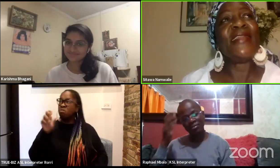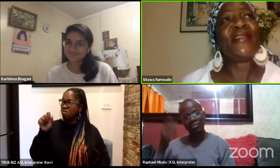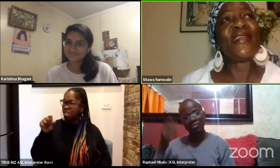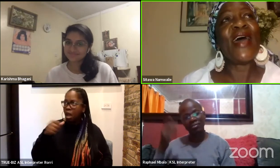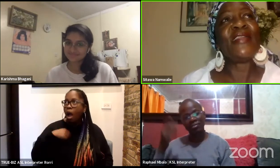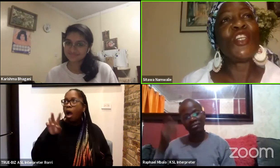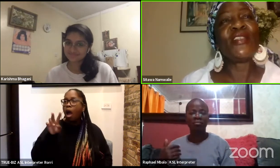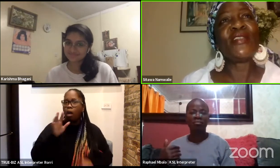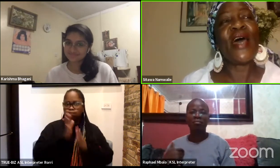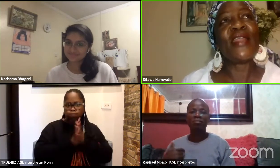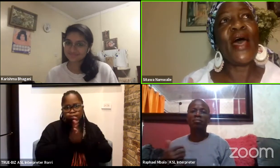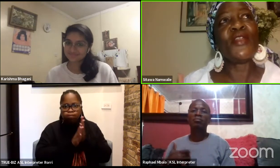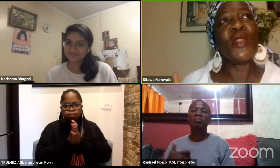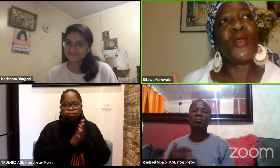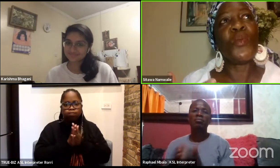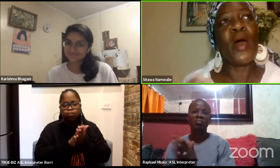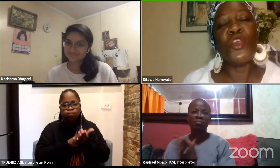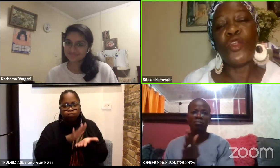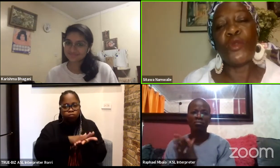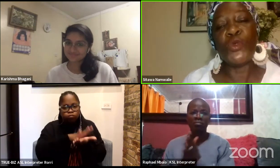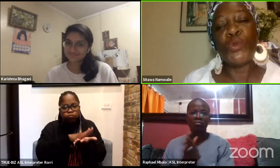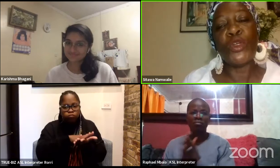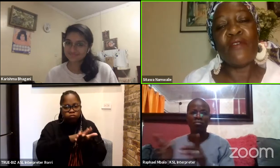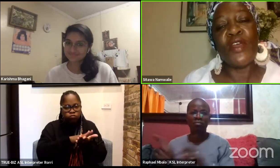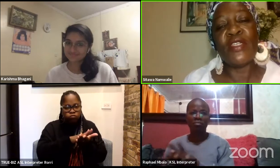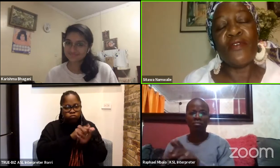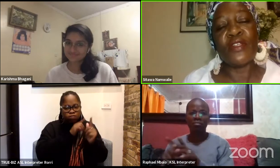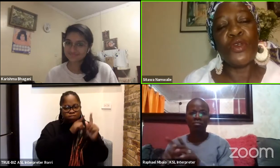and the two sports are very different.